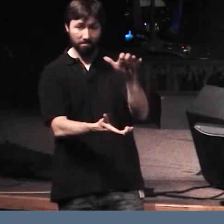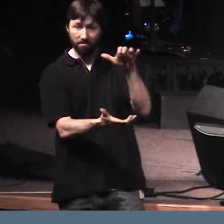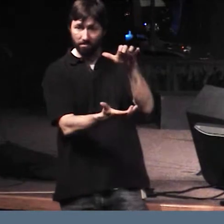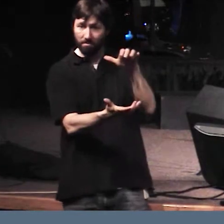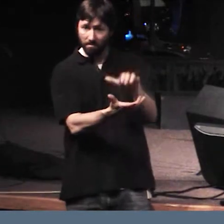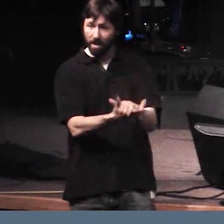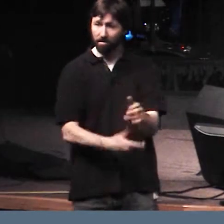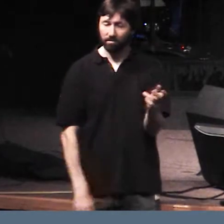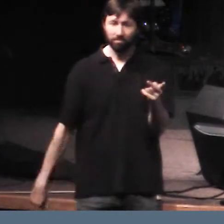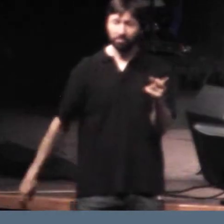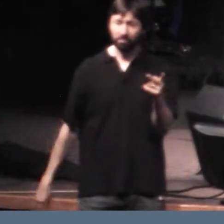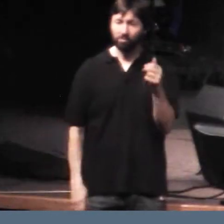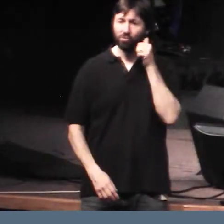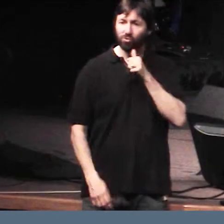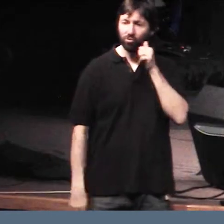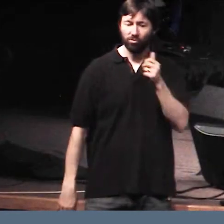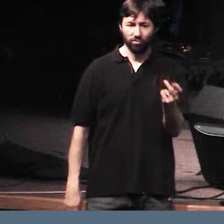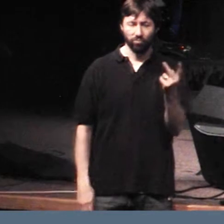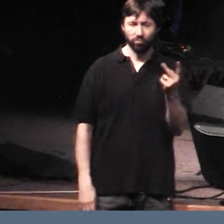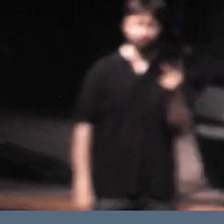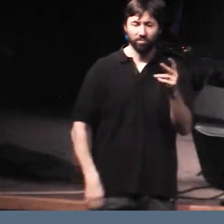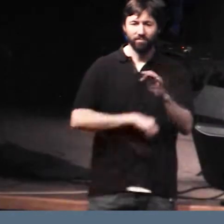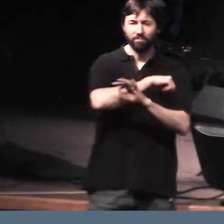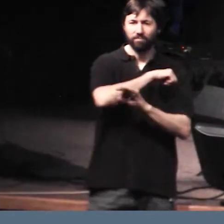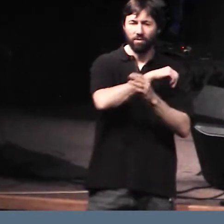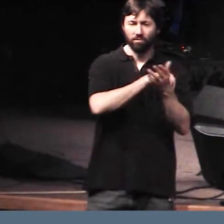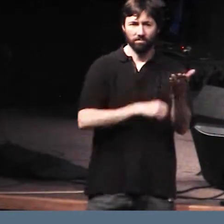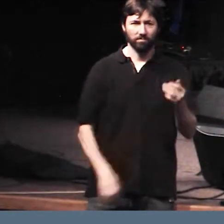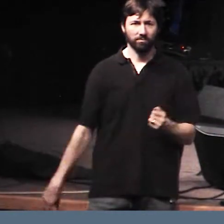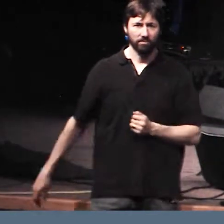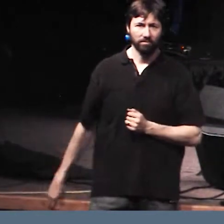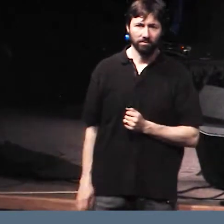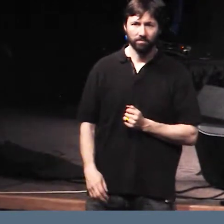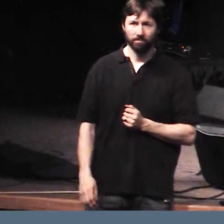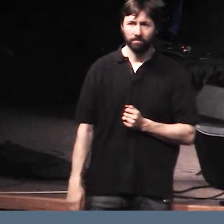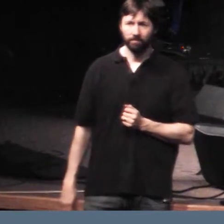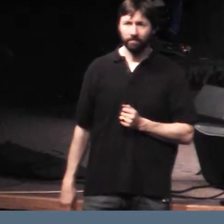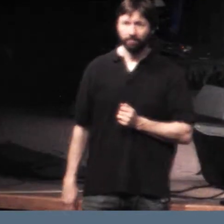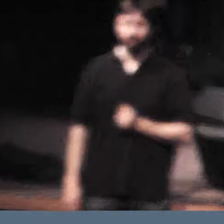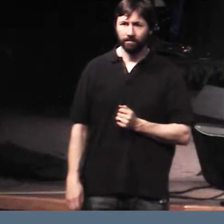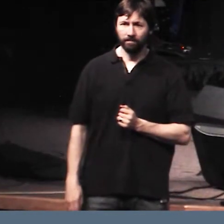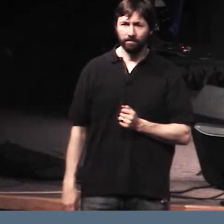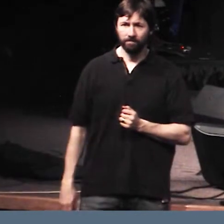marry foreign girls again Orpah - Don't be saying and Oprah that's somebody different